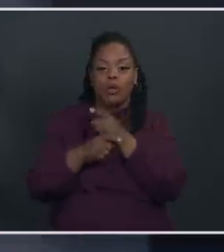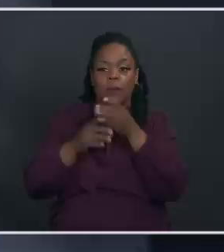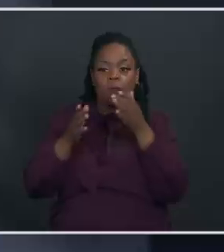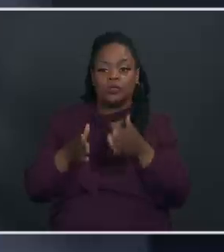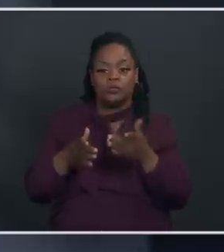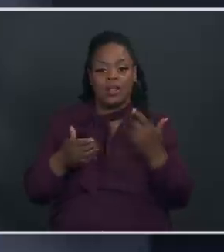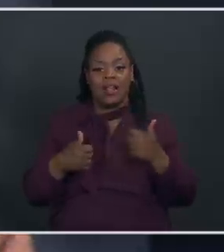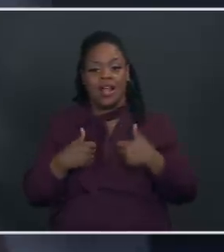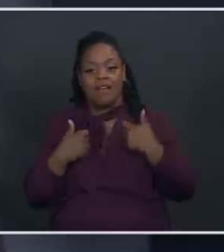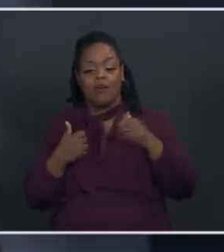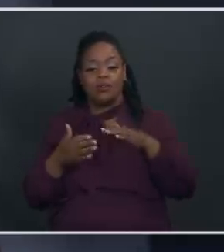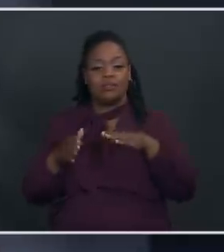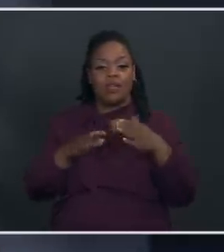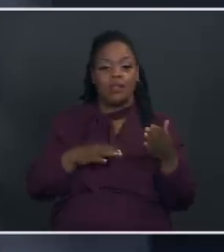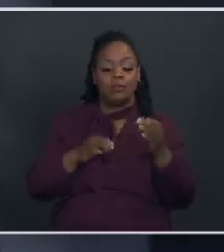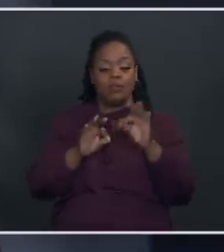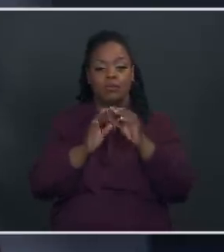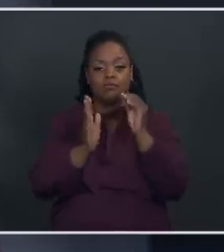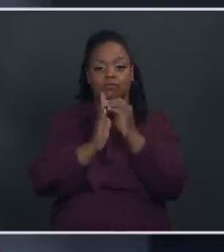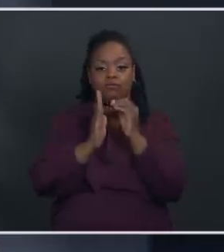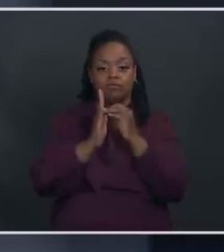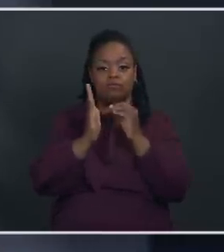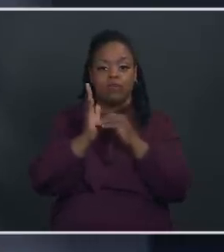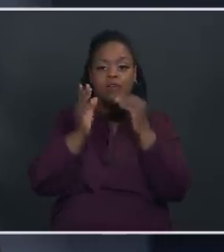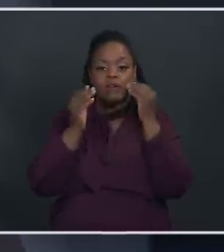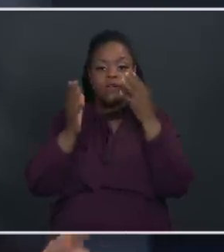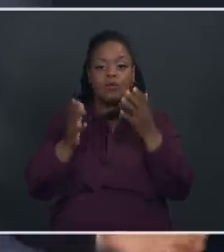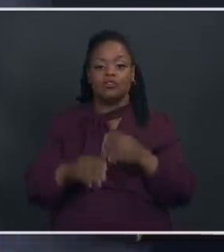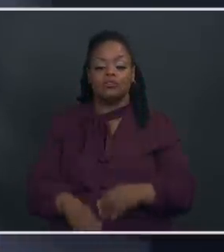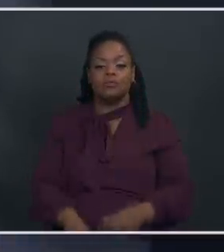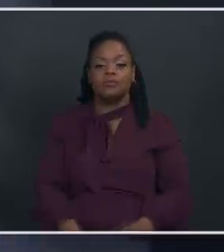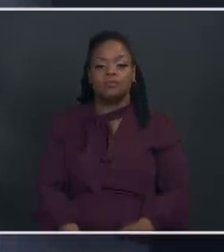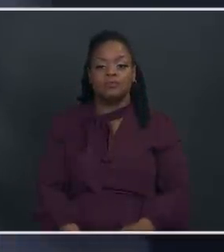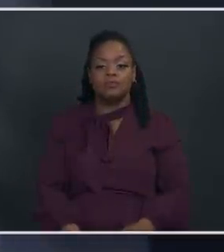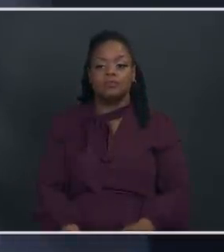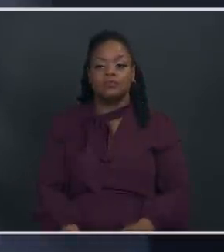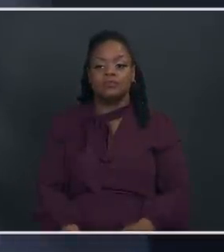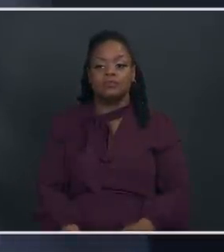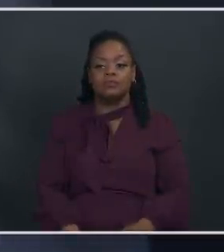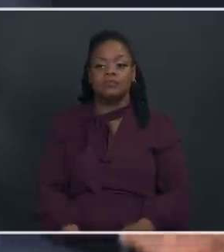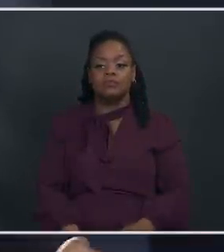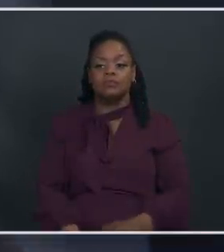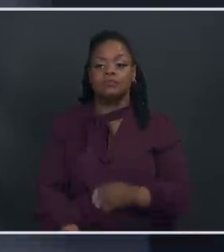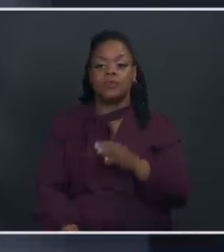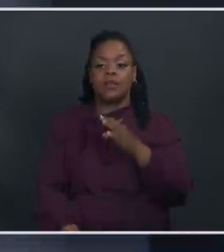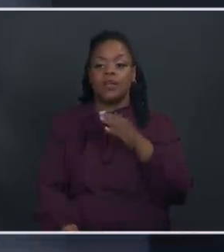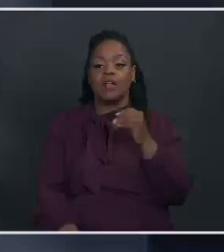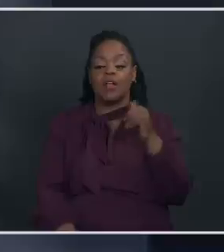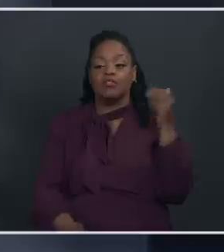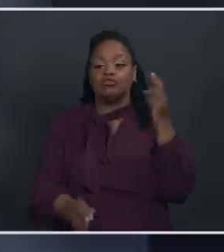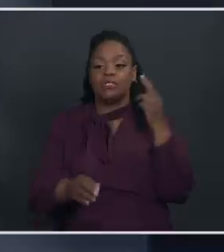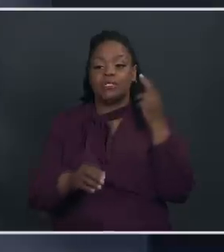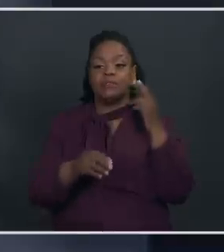to the very fiber of our society. And the other reason -- obviously, everything -- I agree with everything Gina said,